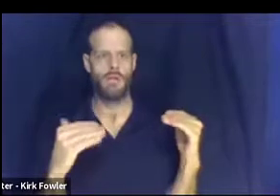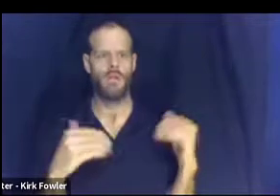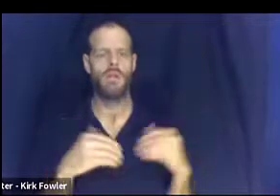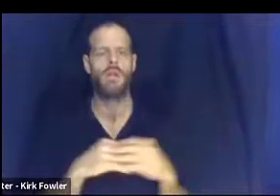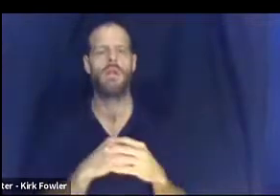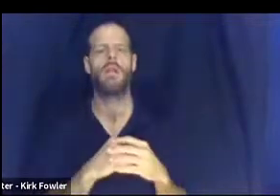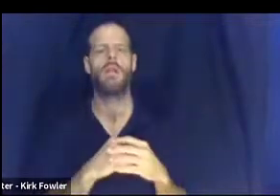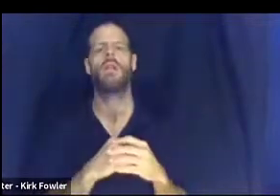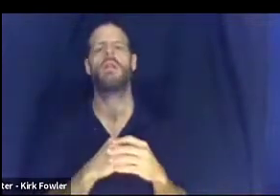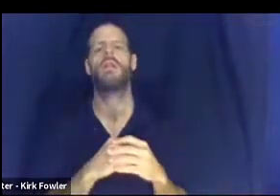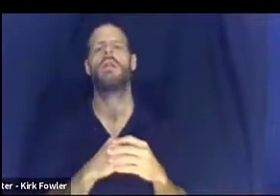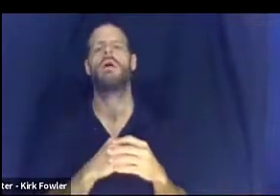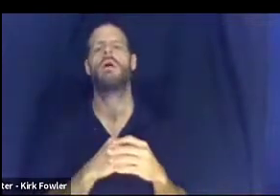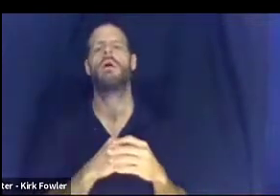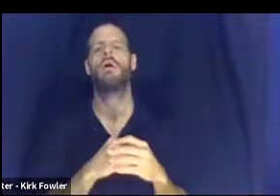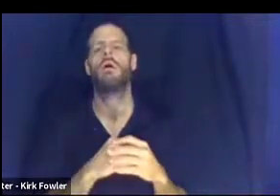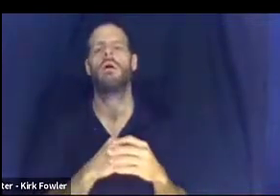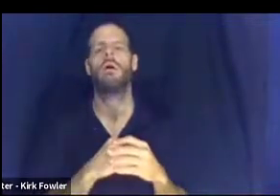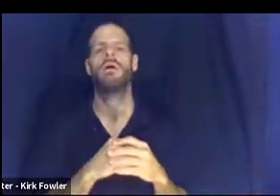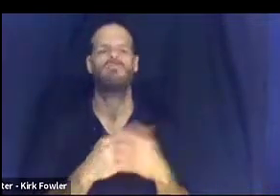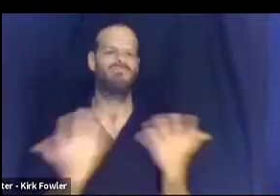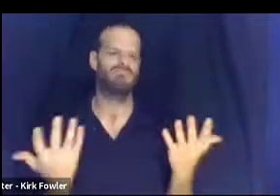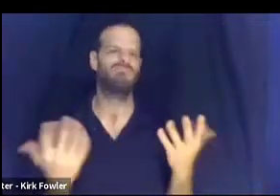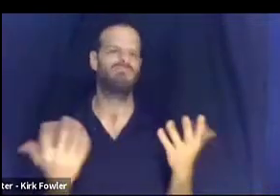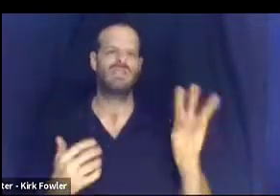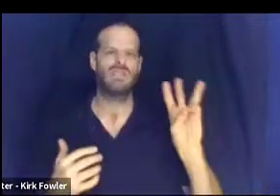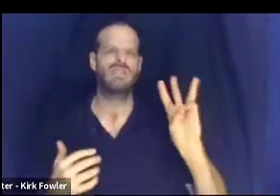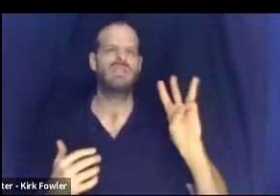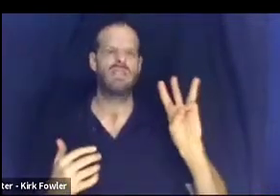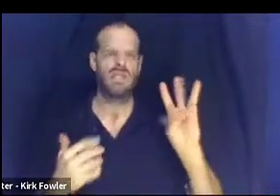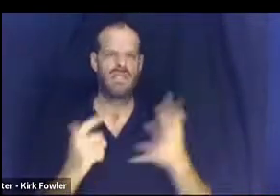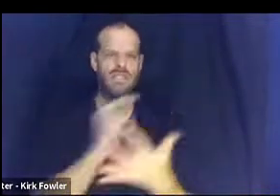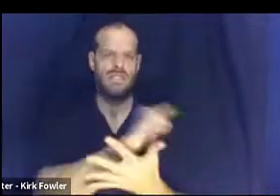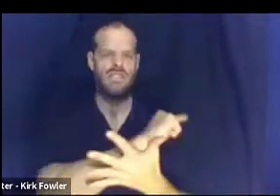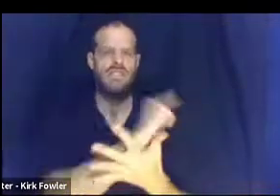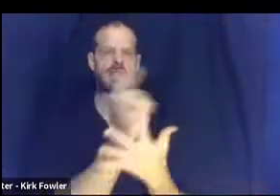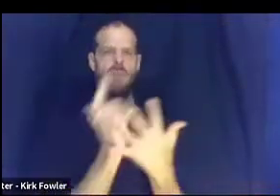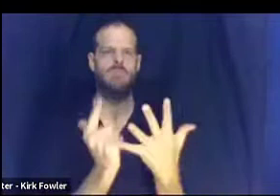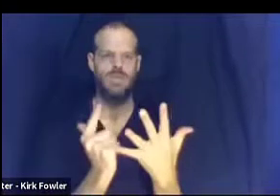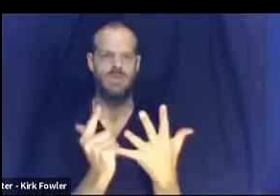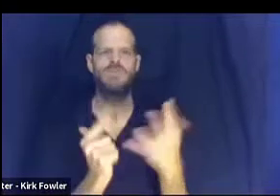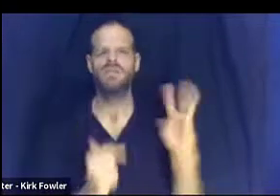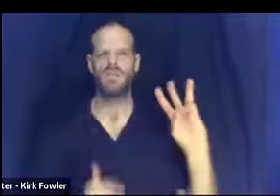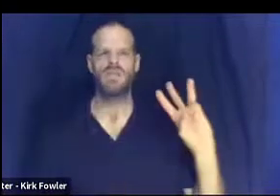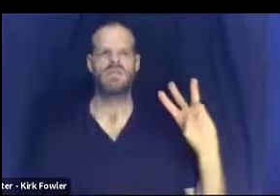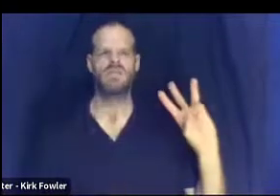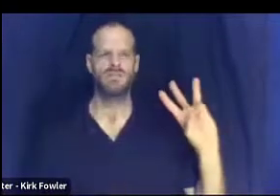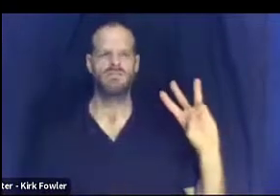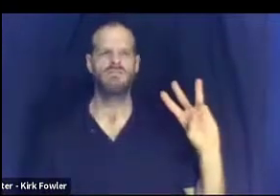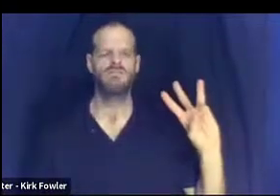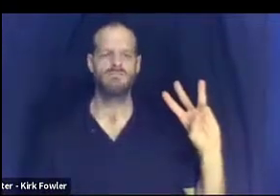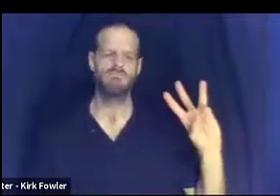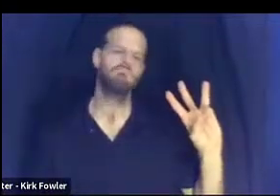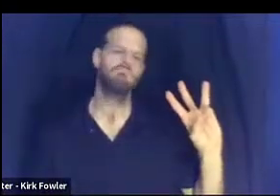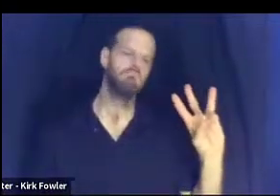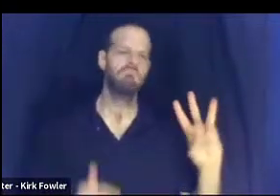there are really six steps, six major steps in the sequence. It's fairly straightforward.